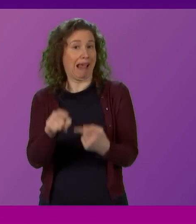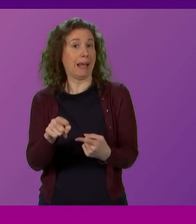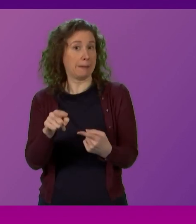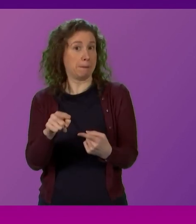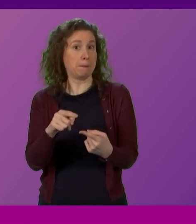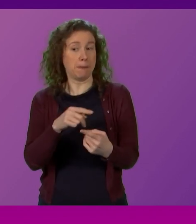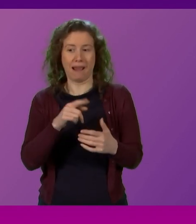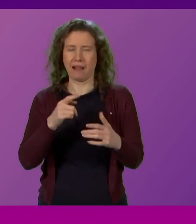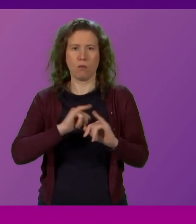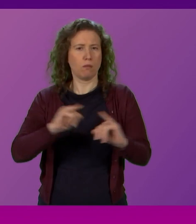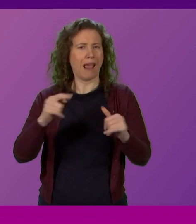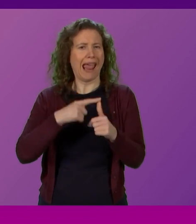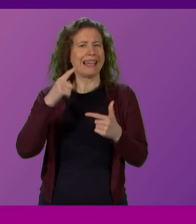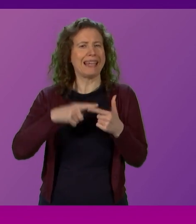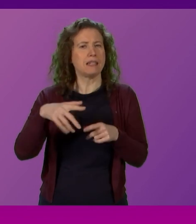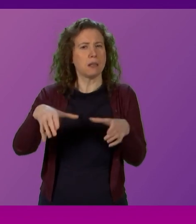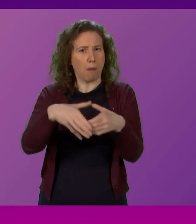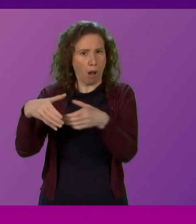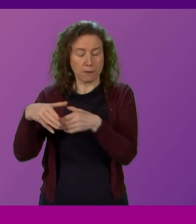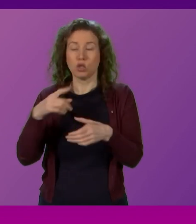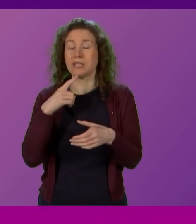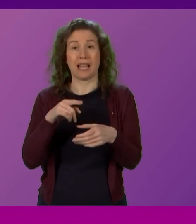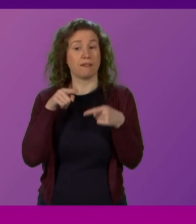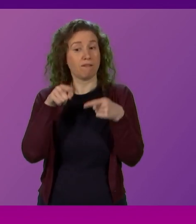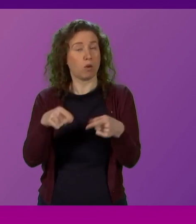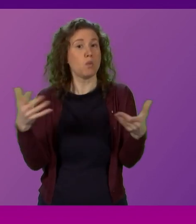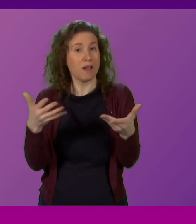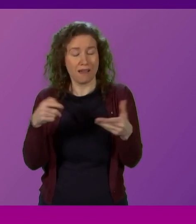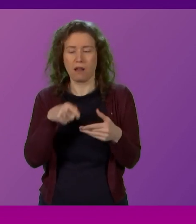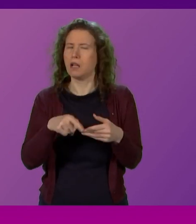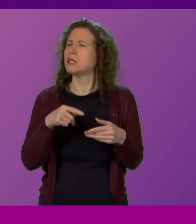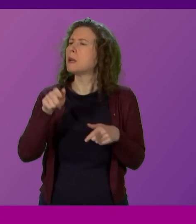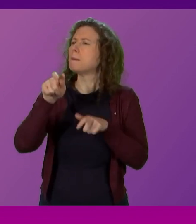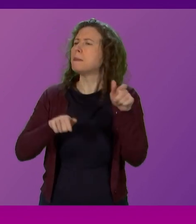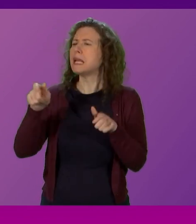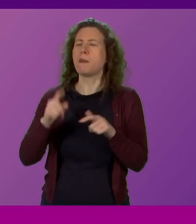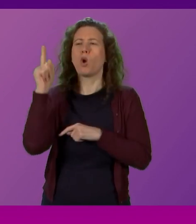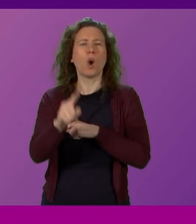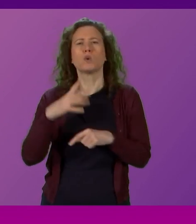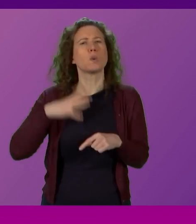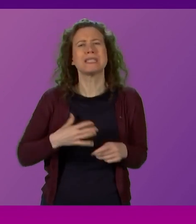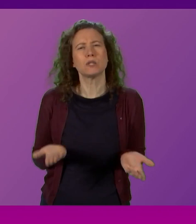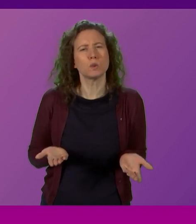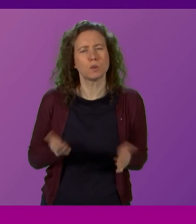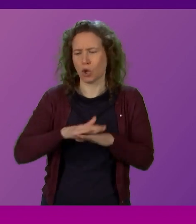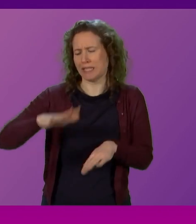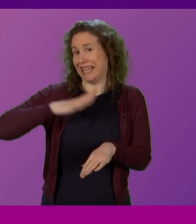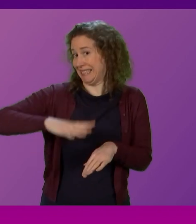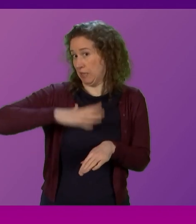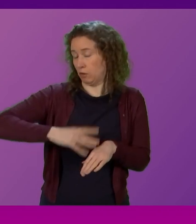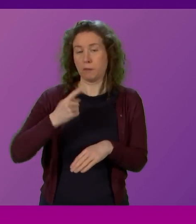and E departments on, in her own words, “unnecessary attendances”, but Dr Lailah Peel, deputy